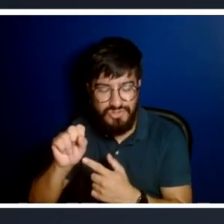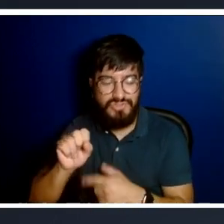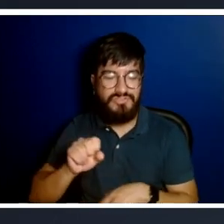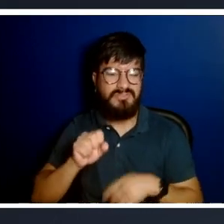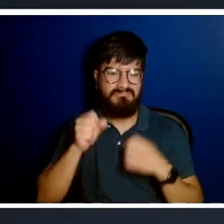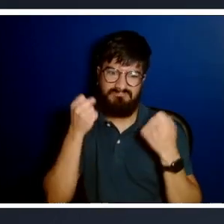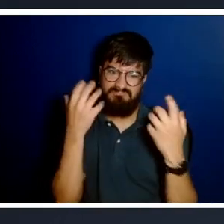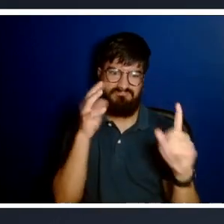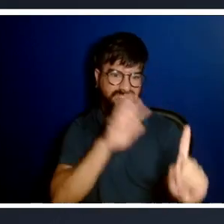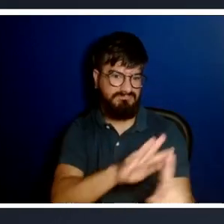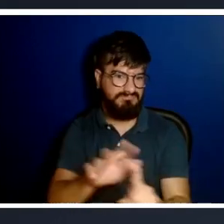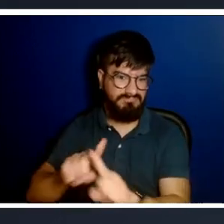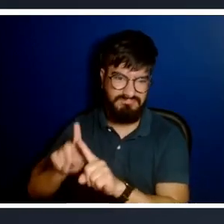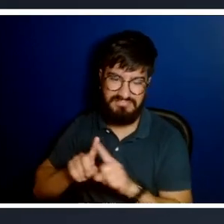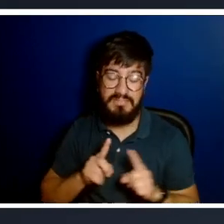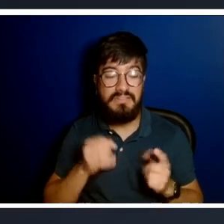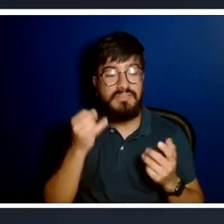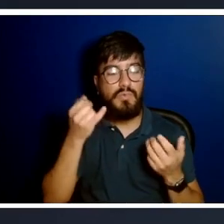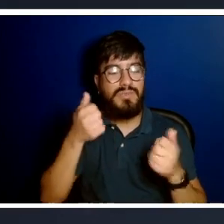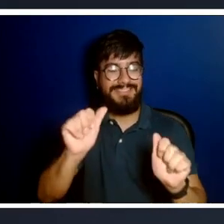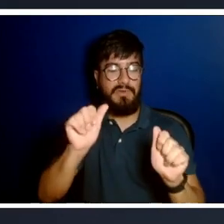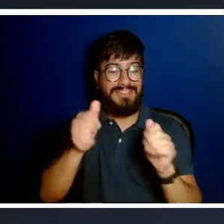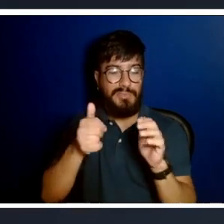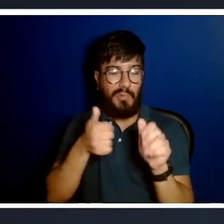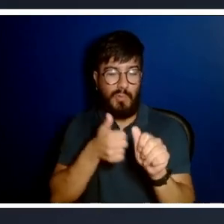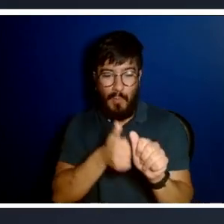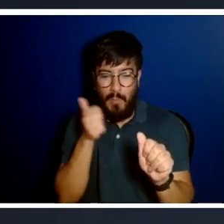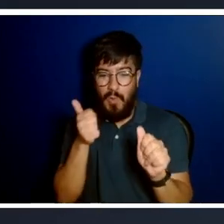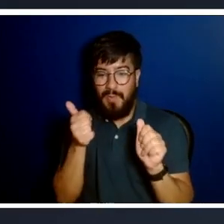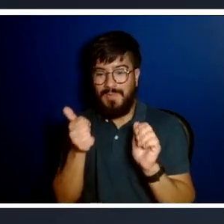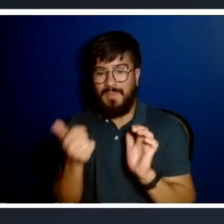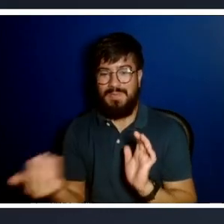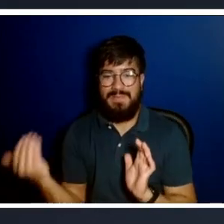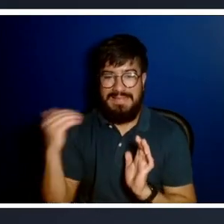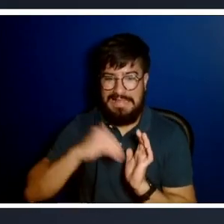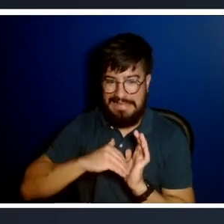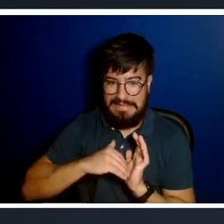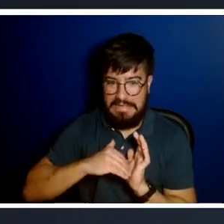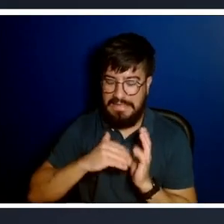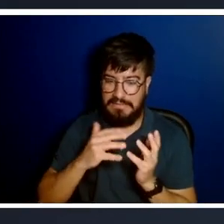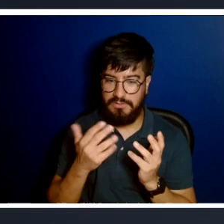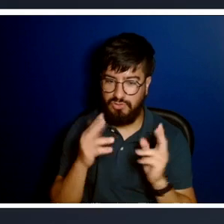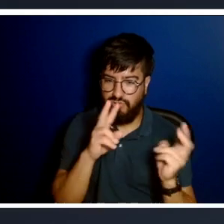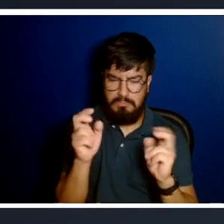before we -- with that same topic, we try and change up the animals. So, if your student is